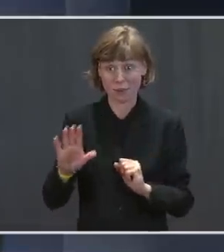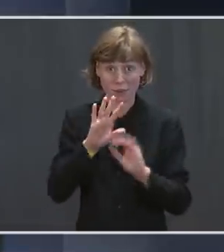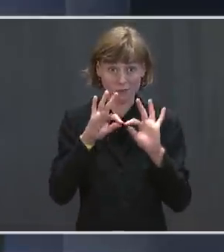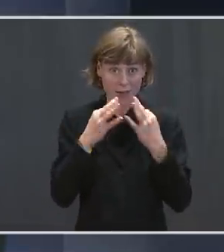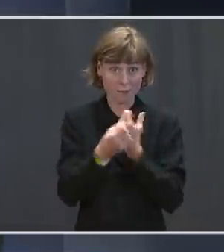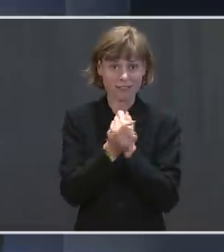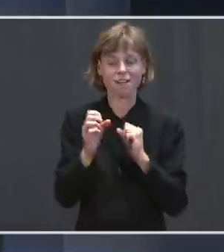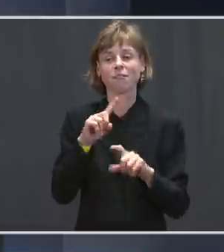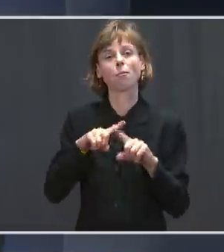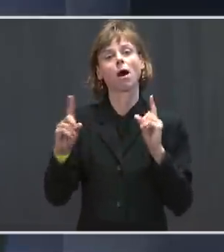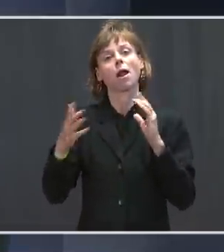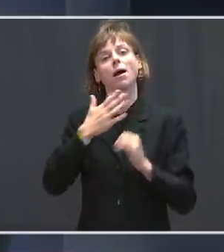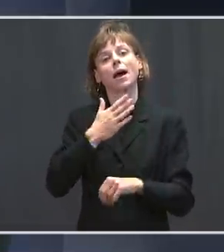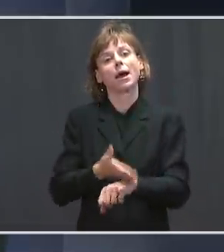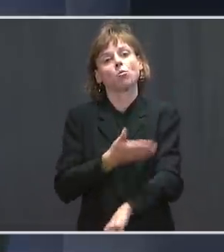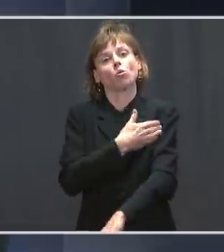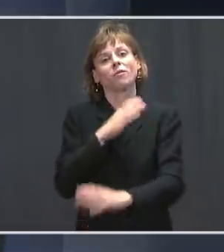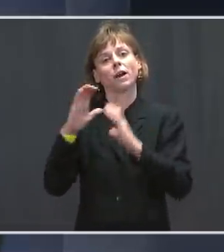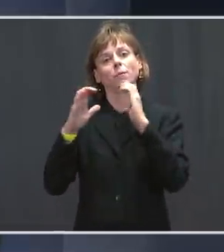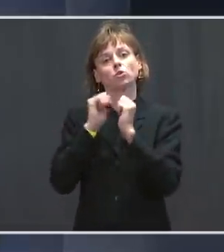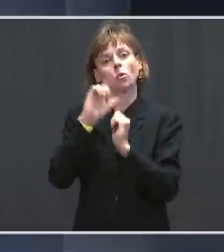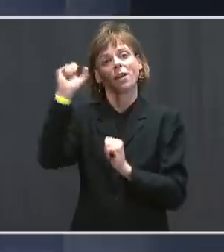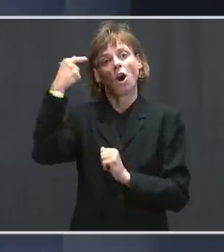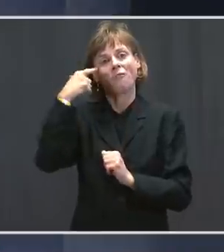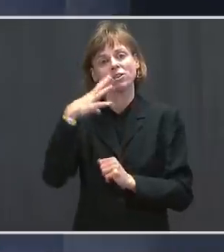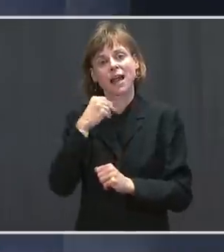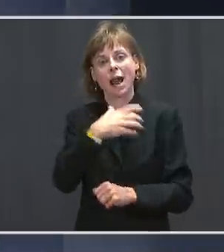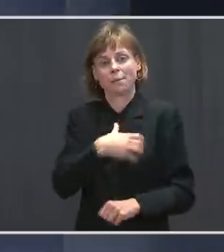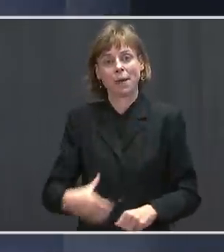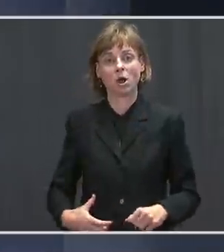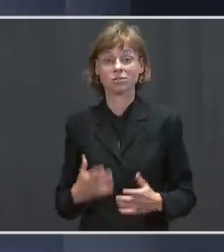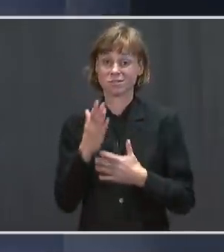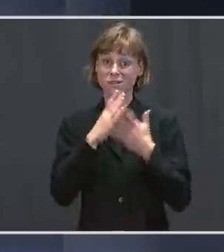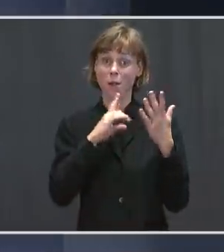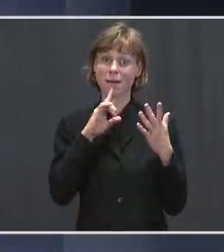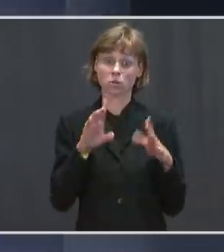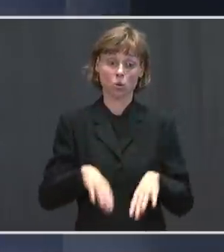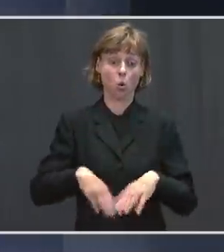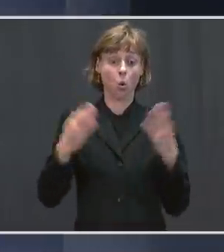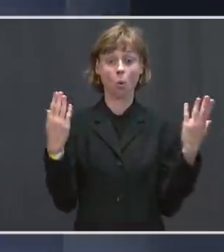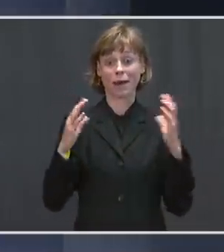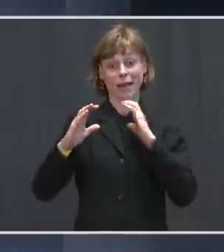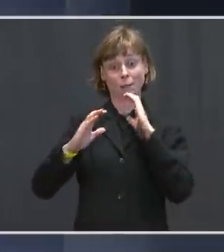Some of that is reopening the line of communication, which was somewhat shut at times,